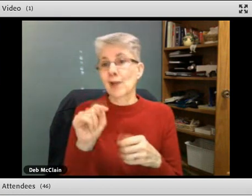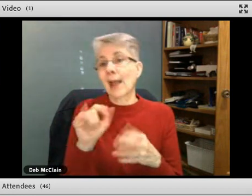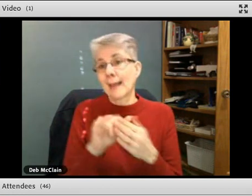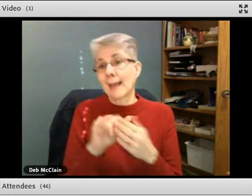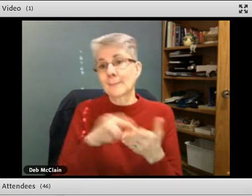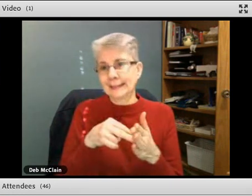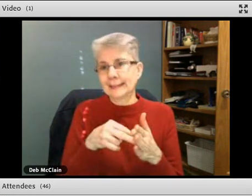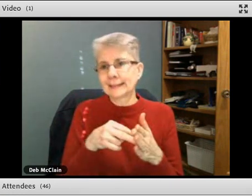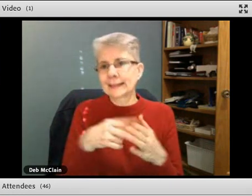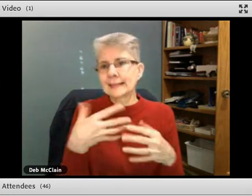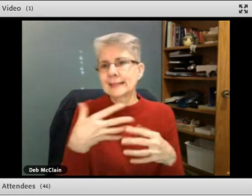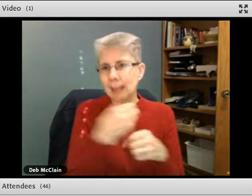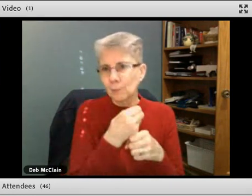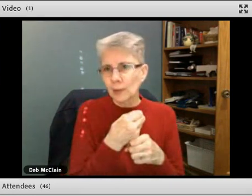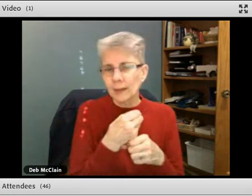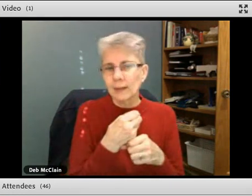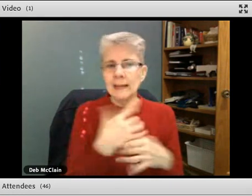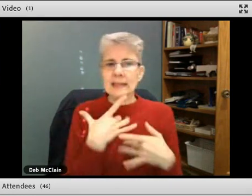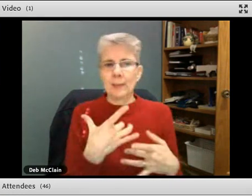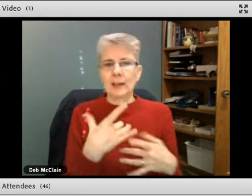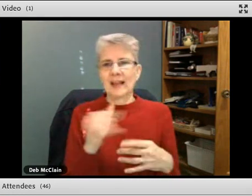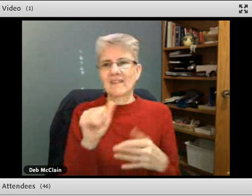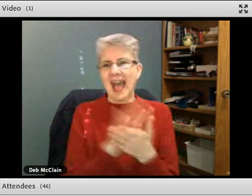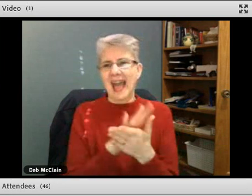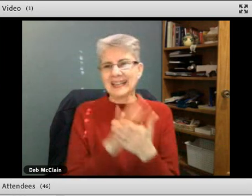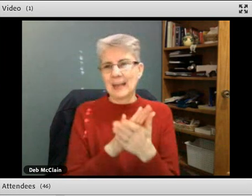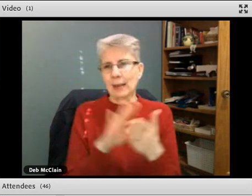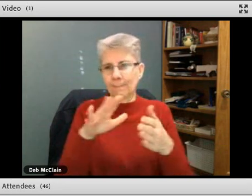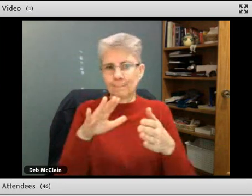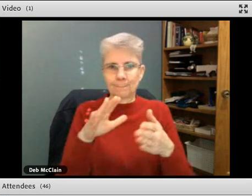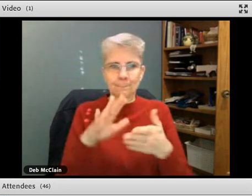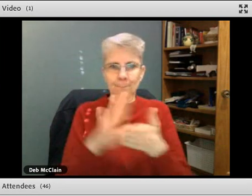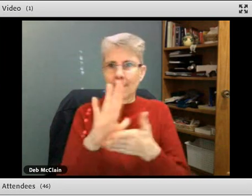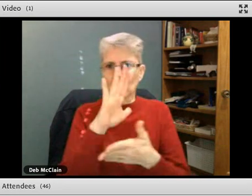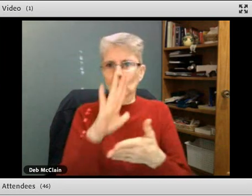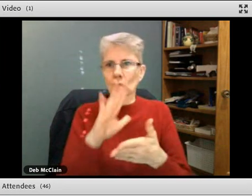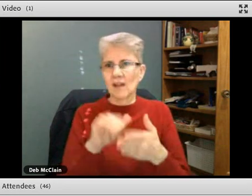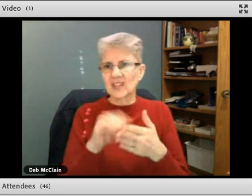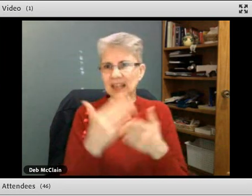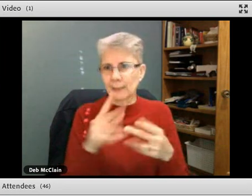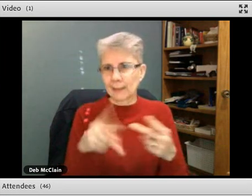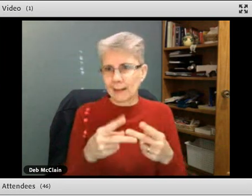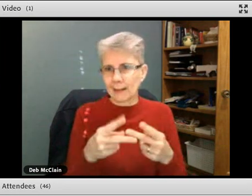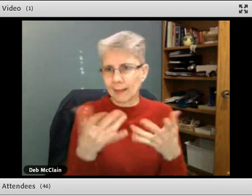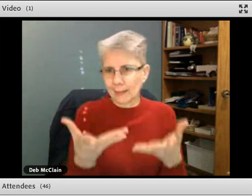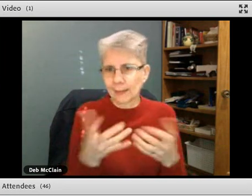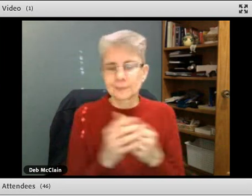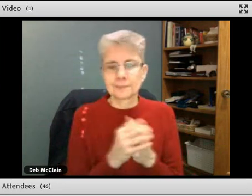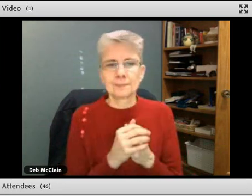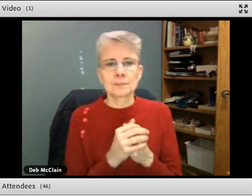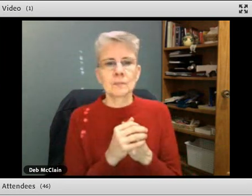of some sort. Personal preference for cataloging OCLC?